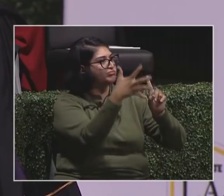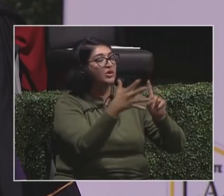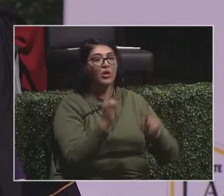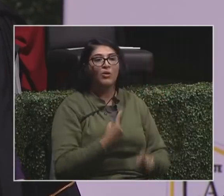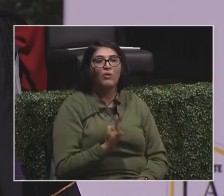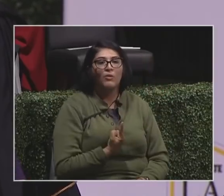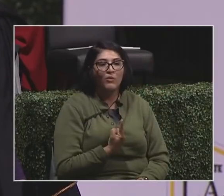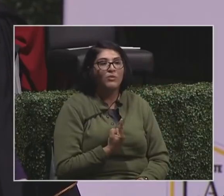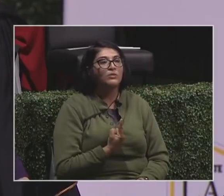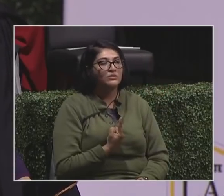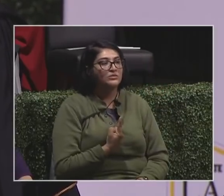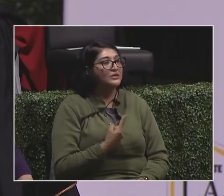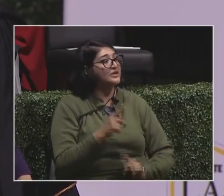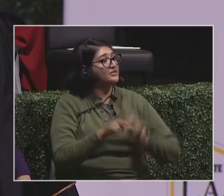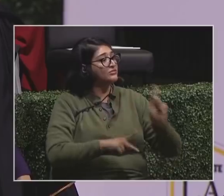YOU LOVE, AND YOU'RE ALSO WALKING FOR THE PEOPLE YOU LOVE.